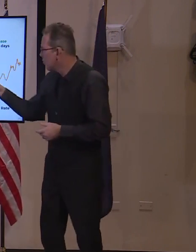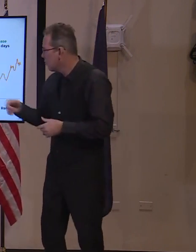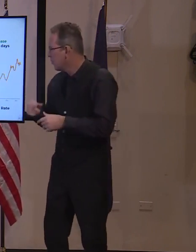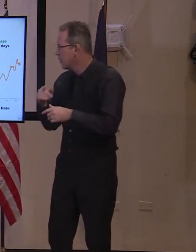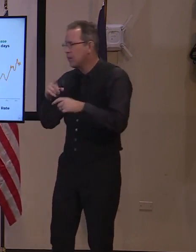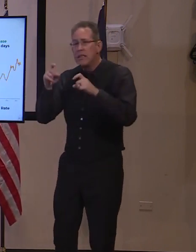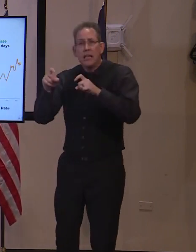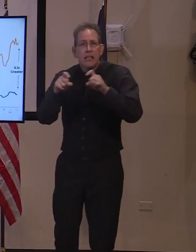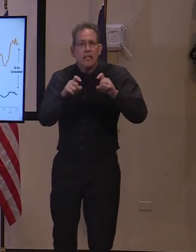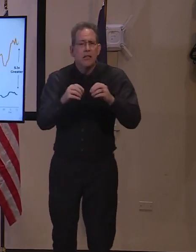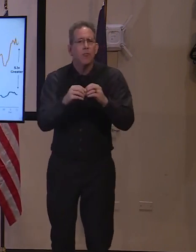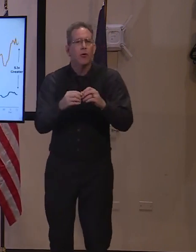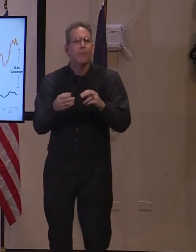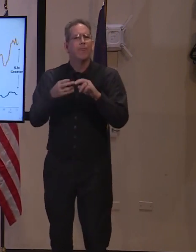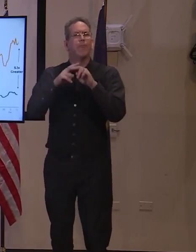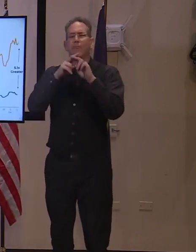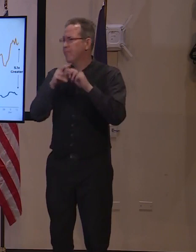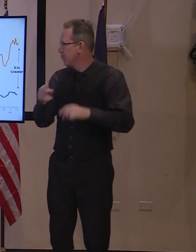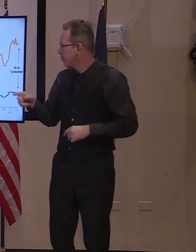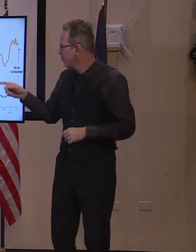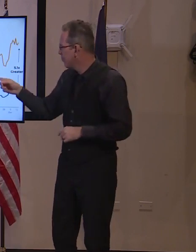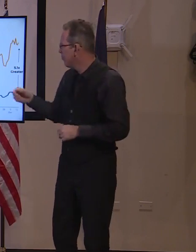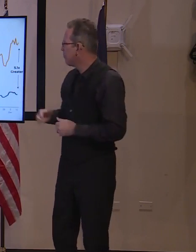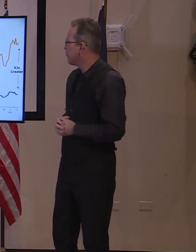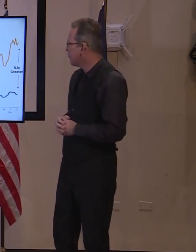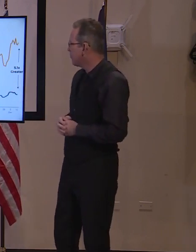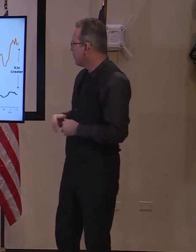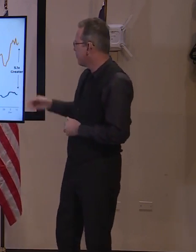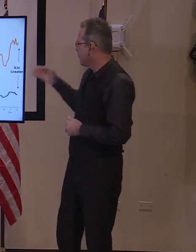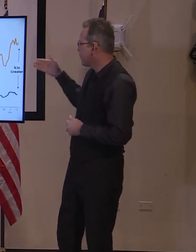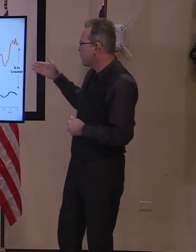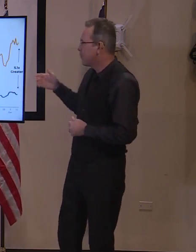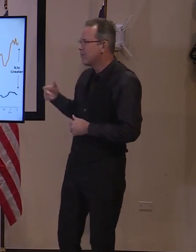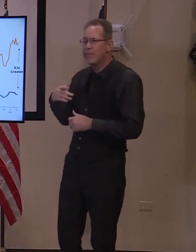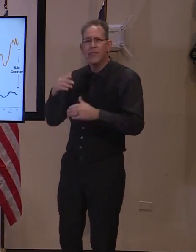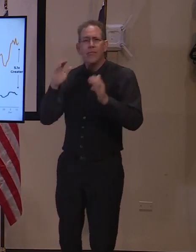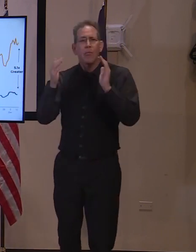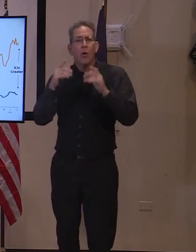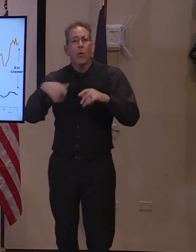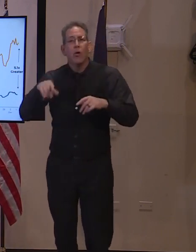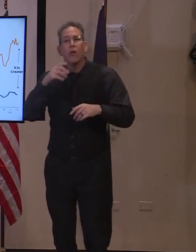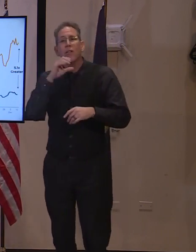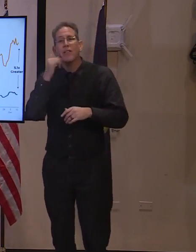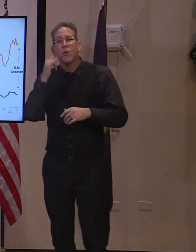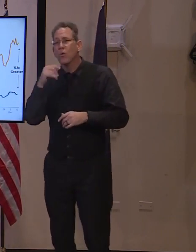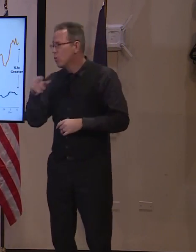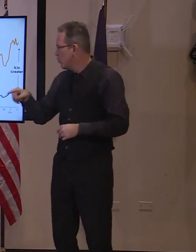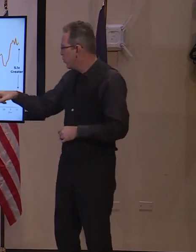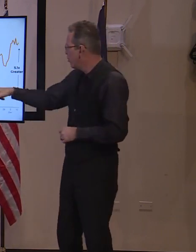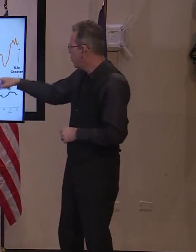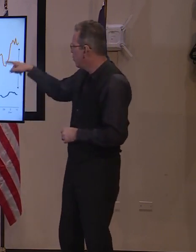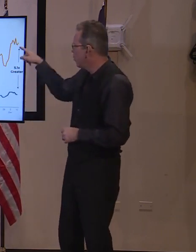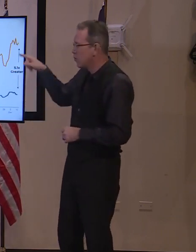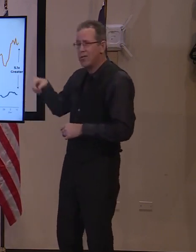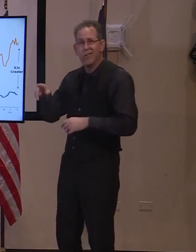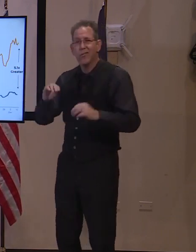when you look at the next slide one that we've been showing regularly, you can again see the difference in that fully vaccinated and not fully